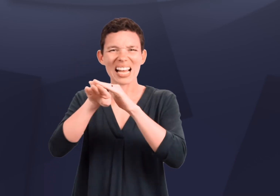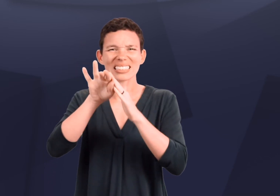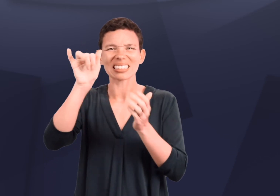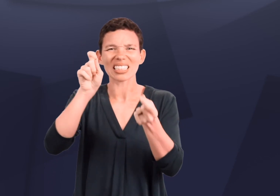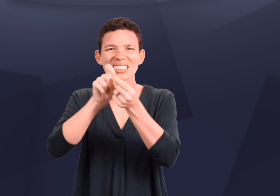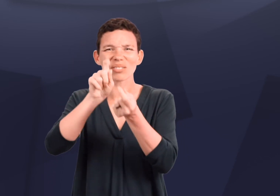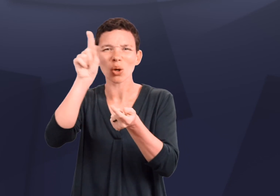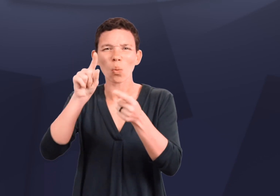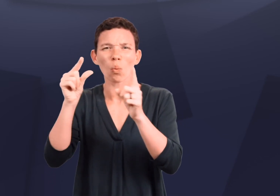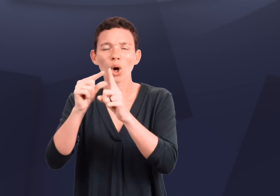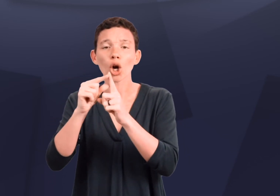That is vidism.